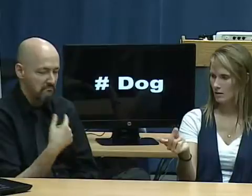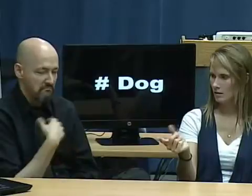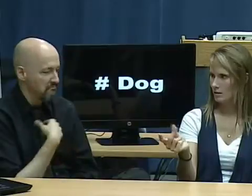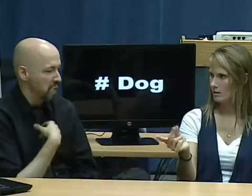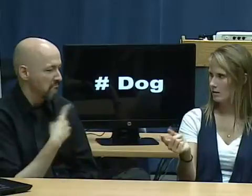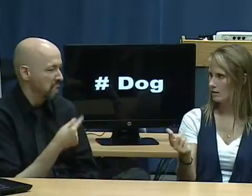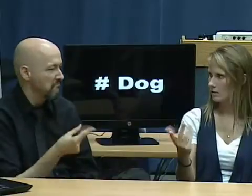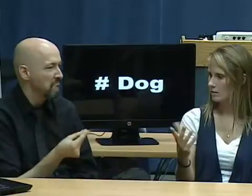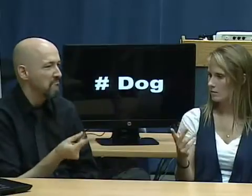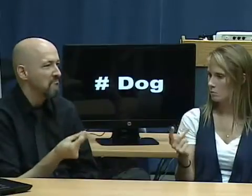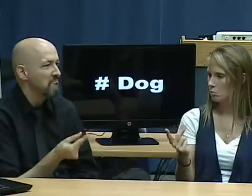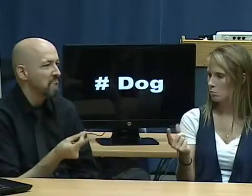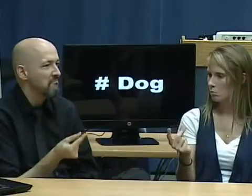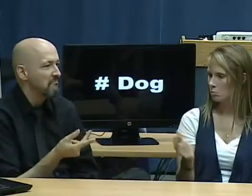Nah, I just use a couple fingers.